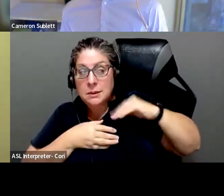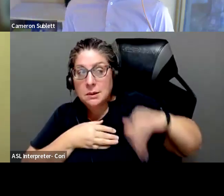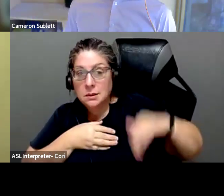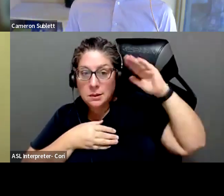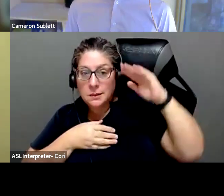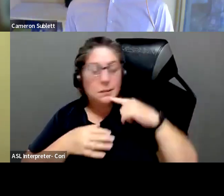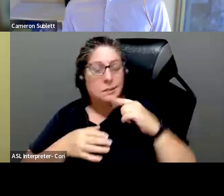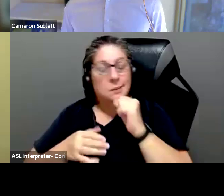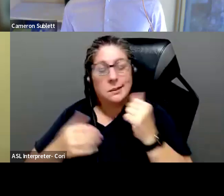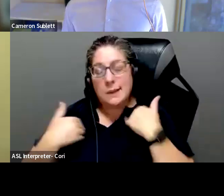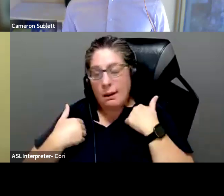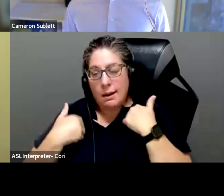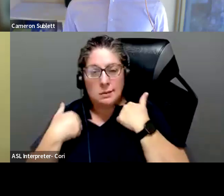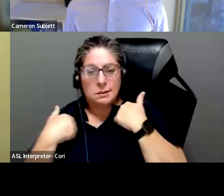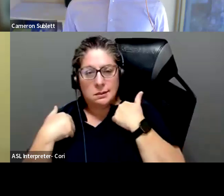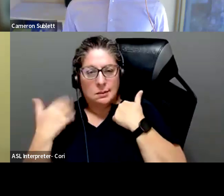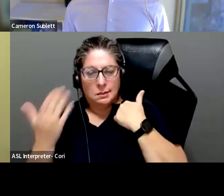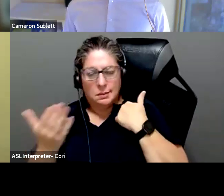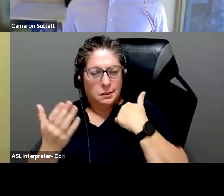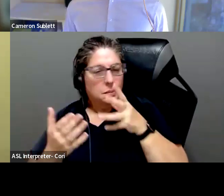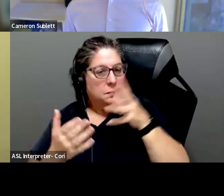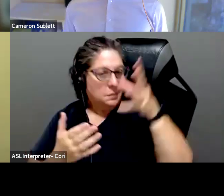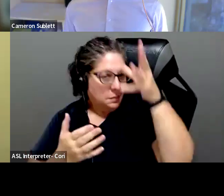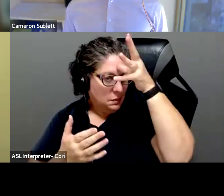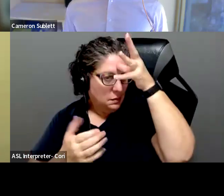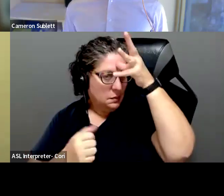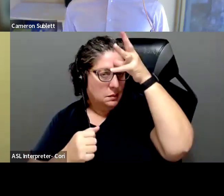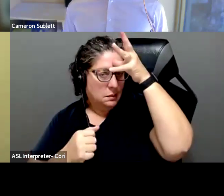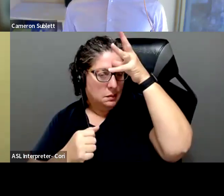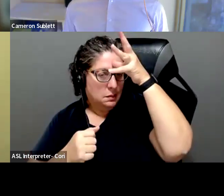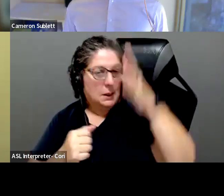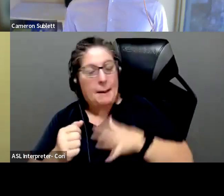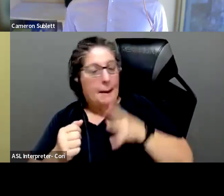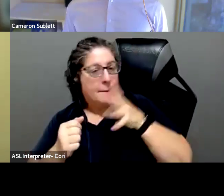Right? Like I did not have parents that had ever gone to